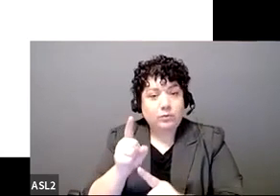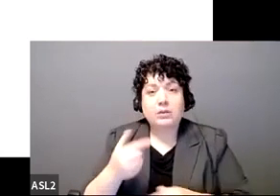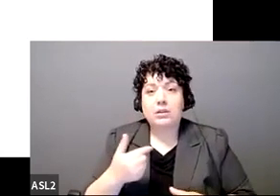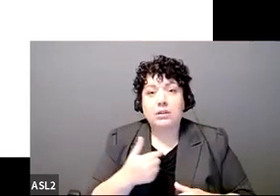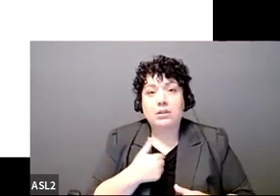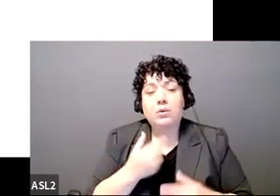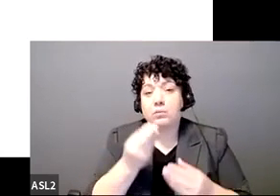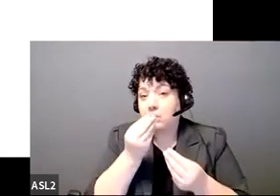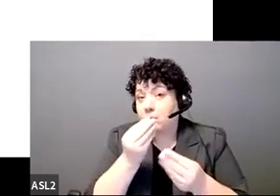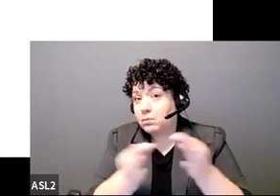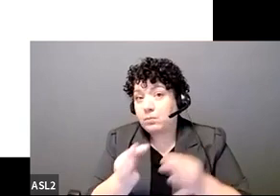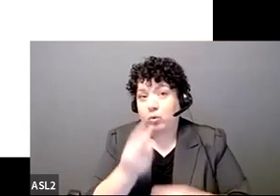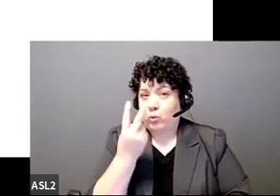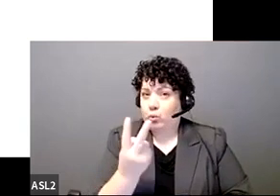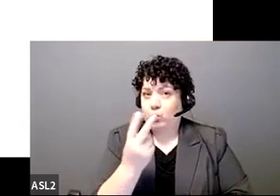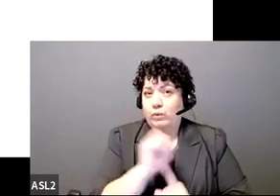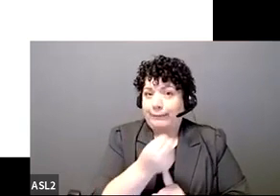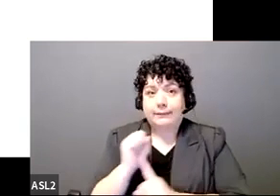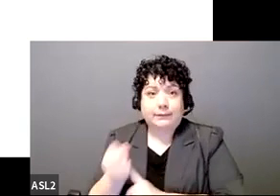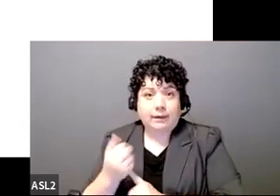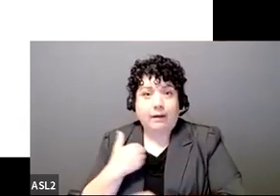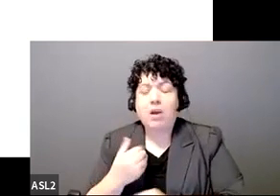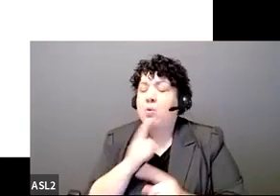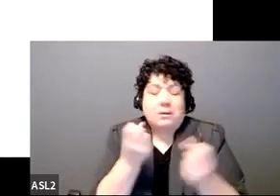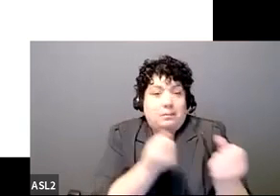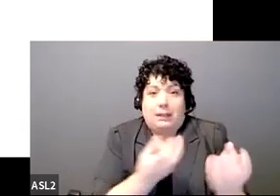tell you about two cases that we had we have many but I’m going to tell you about two